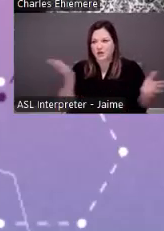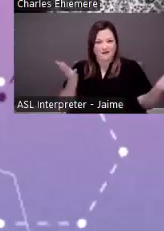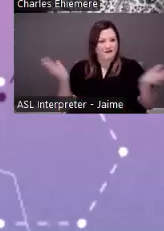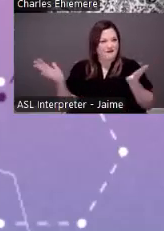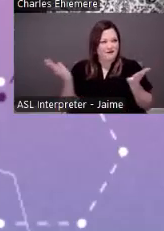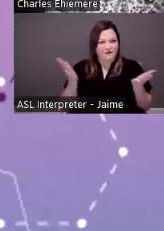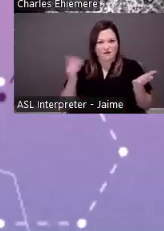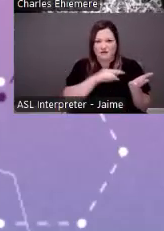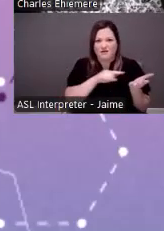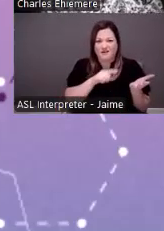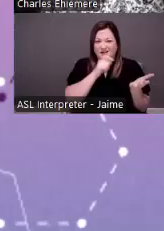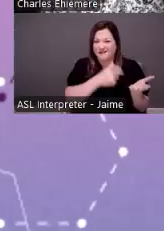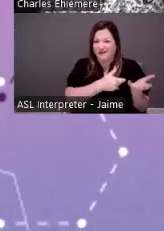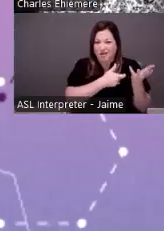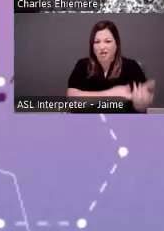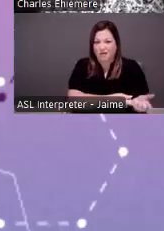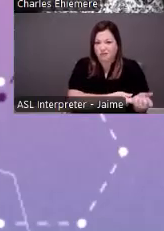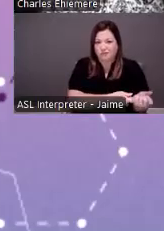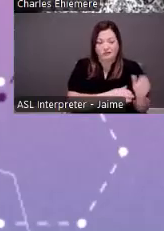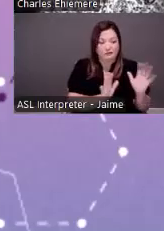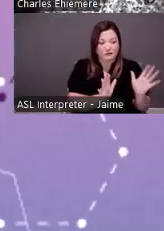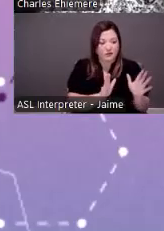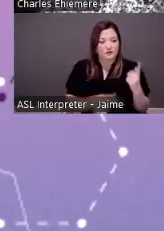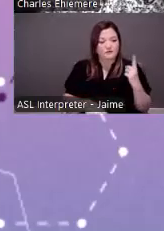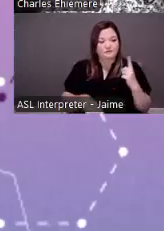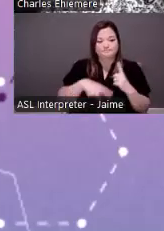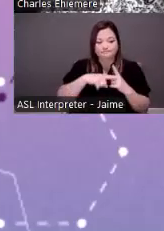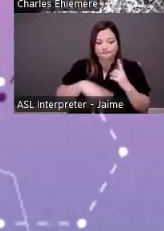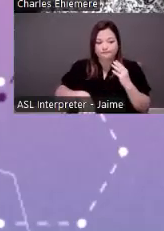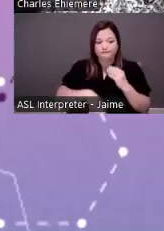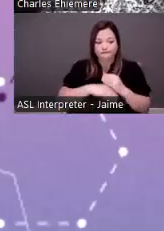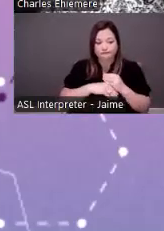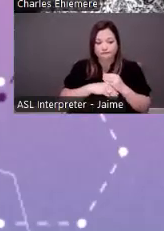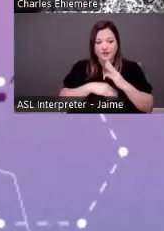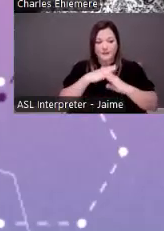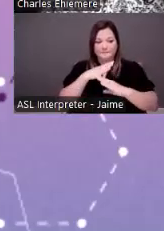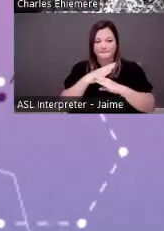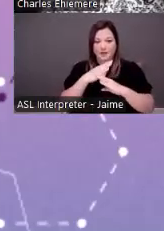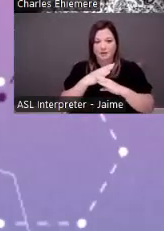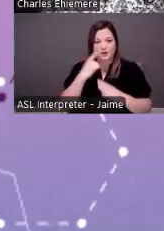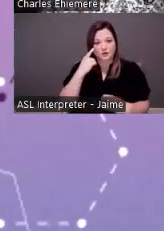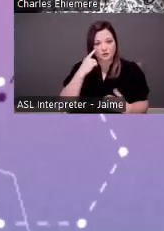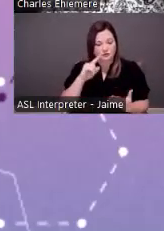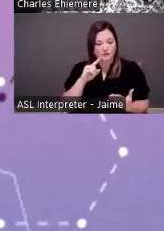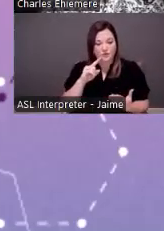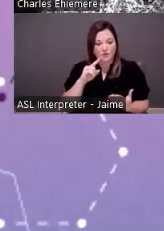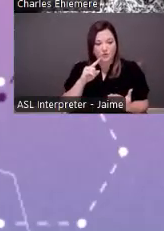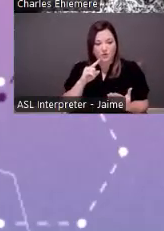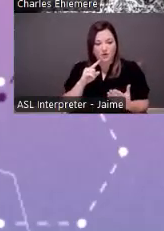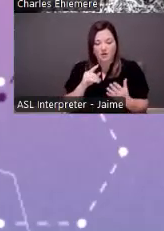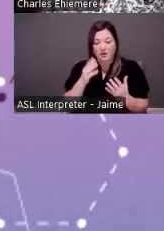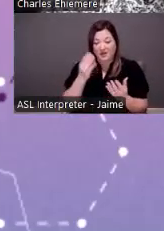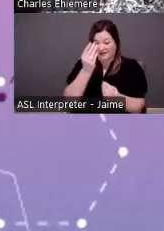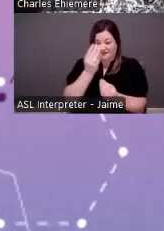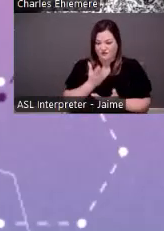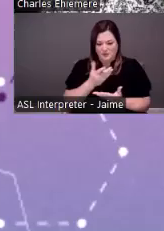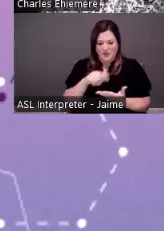There's also barriers that to them accessing this health information, one, given